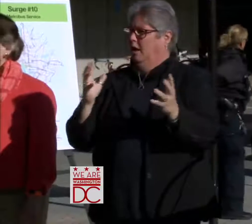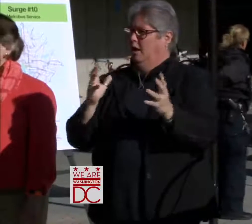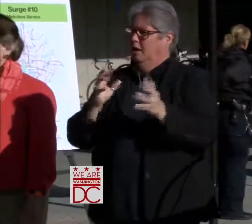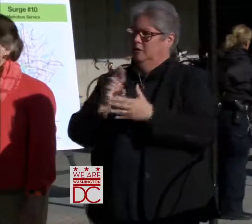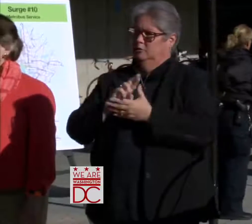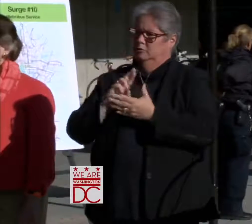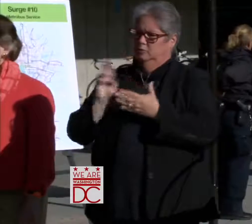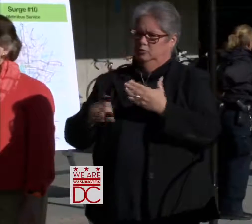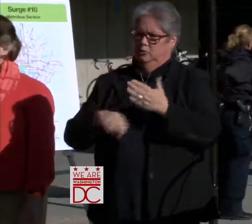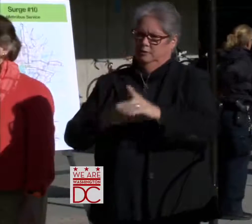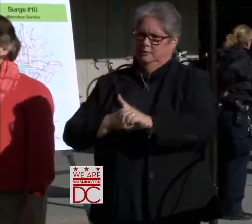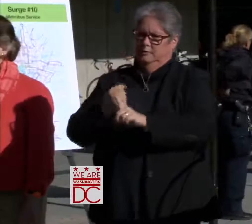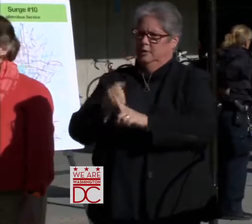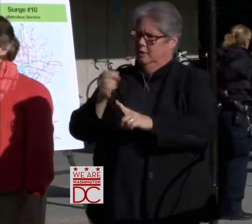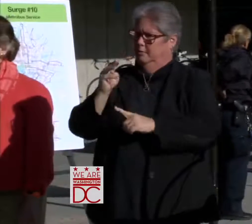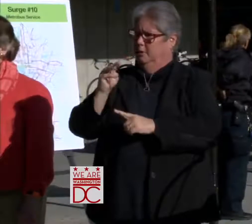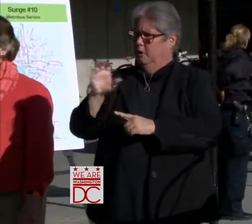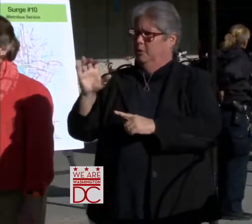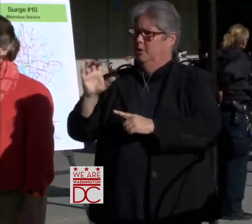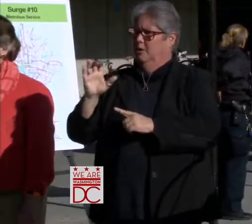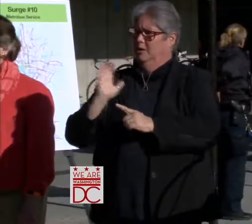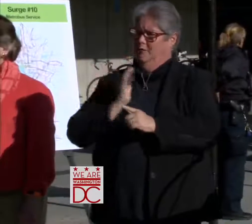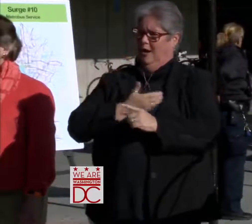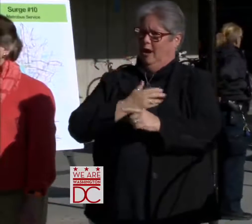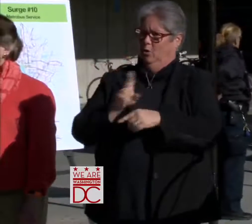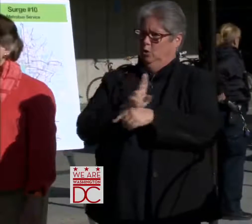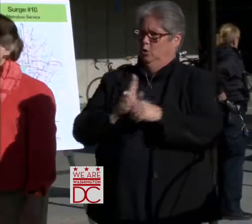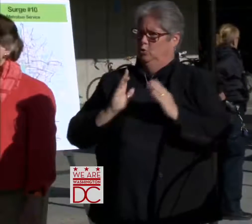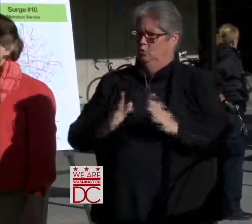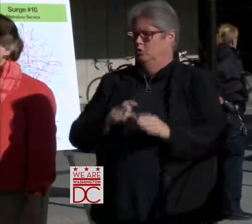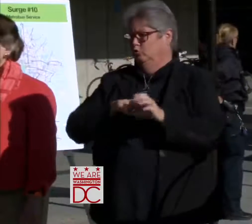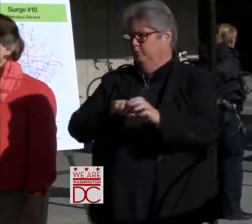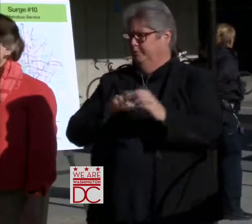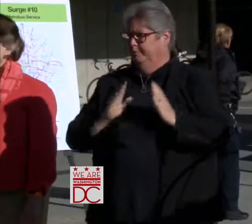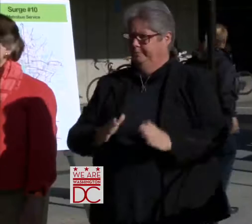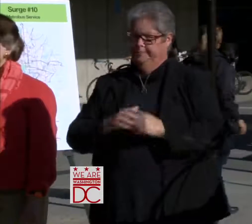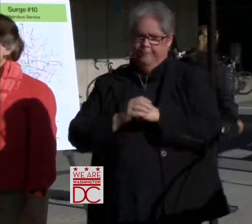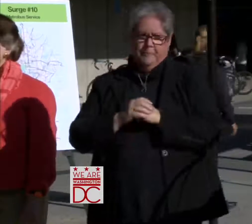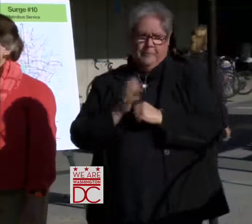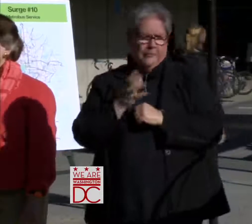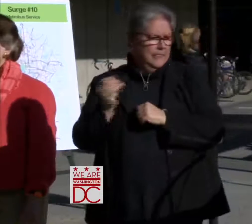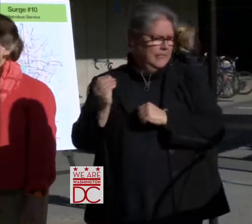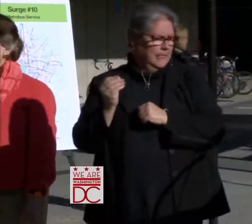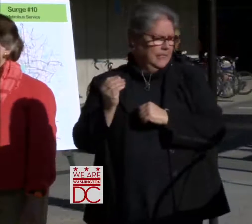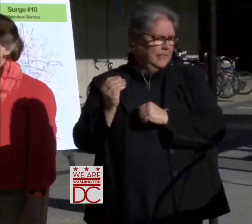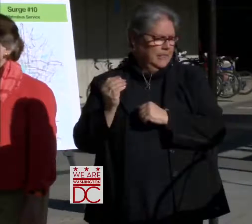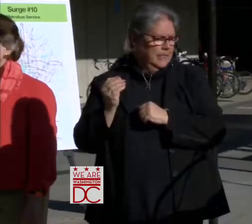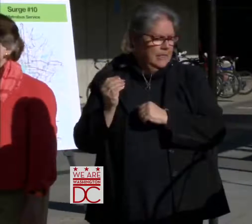RESULTS IN MONTGOMERY COUNTY AT LEAST FOR OUR USERS AND OUR PLAN